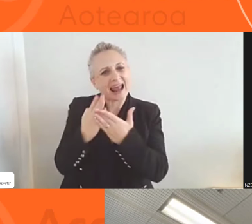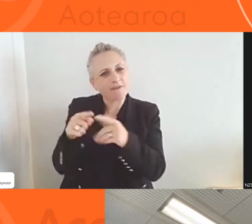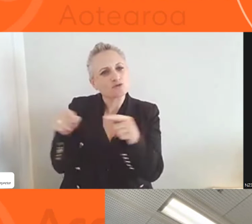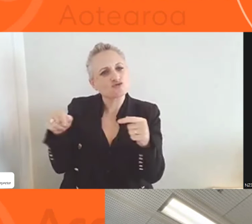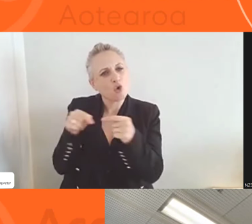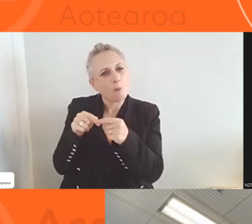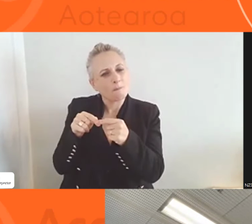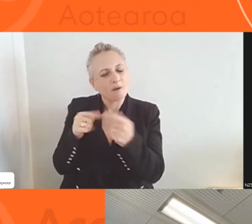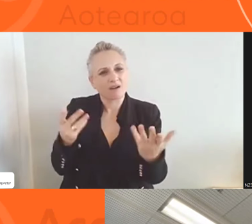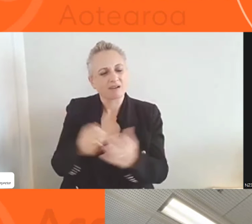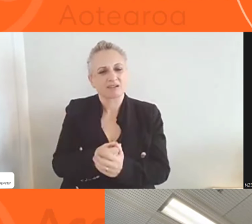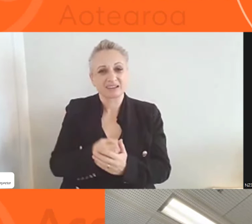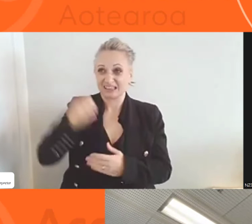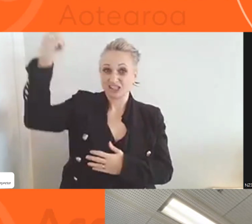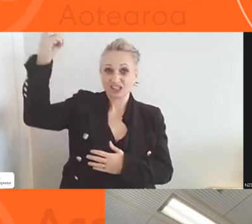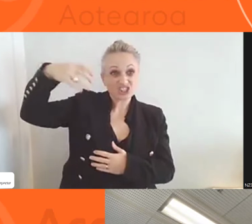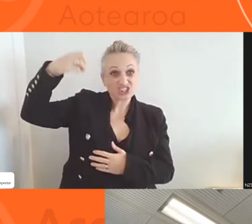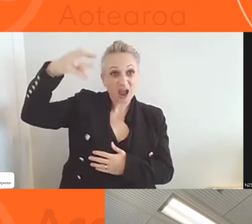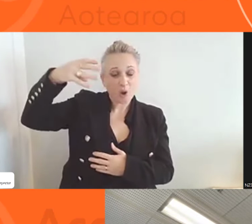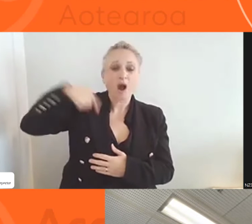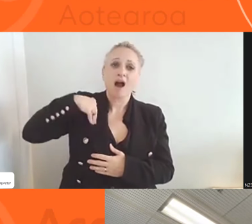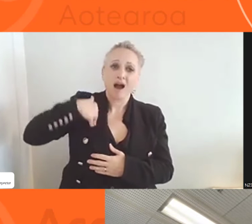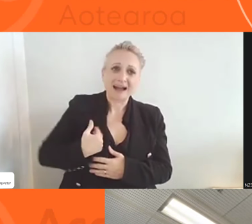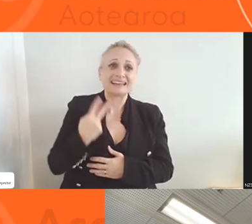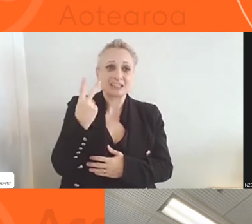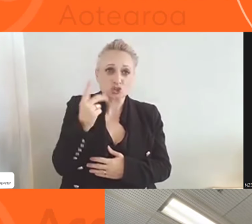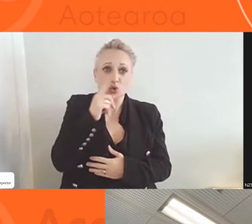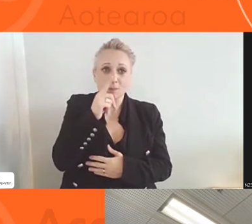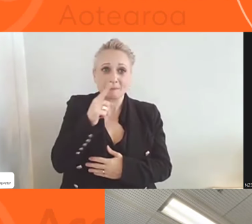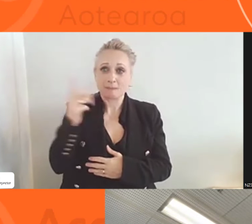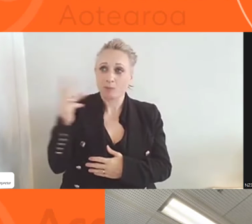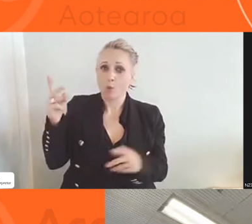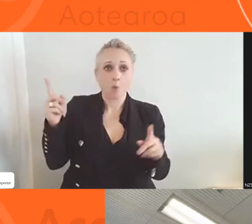designed -- I need two carers when I shower, it wasn't designed to